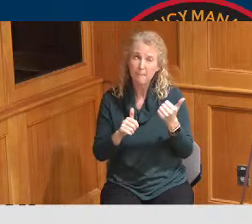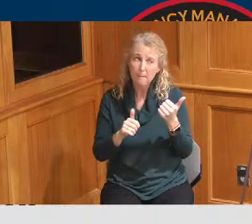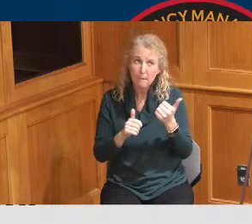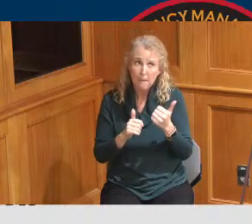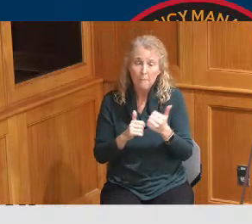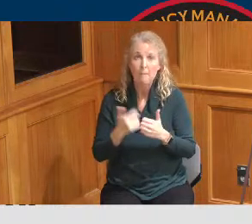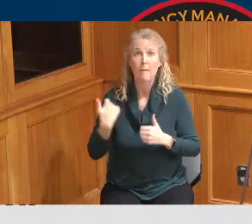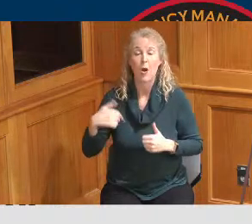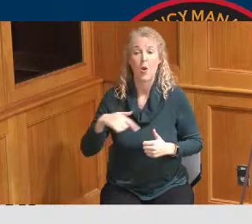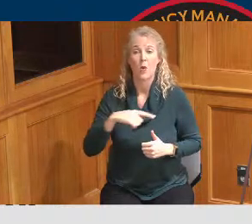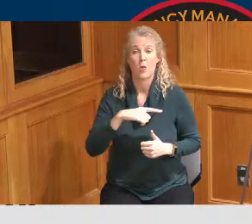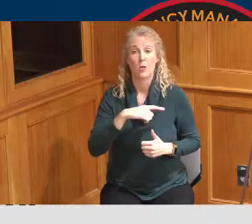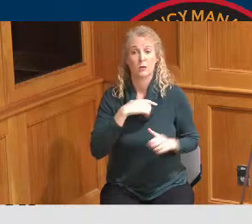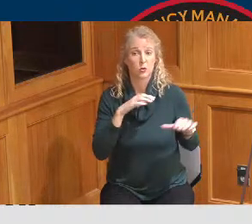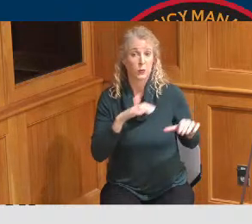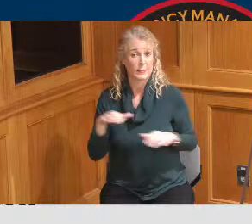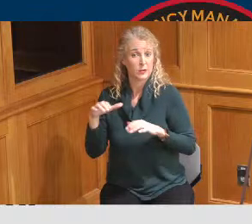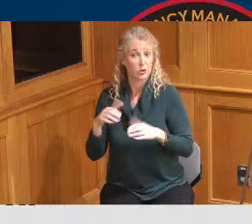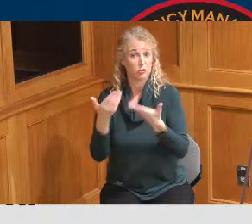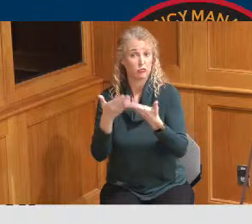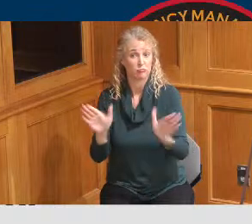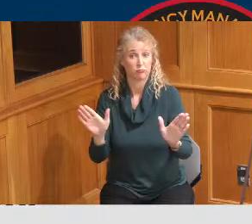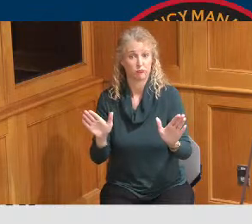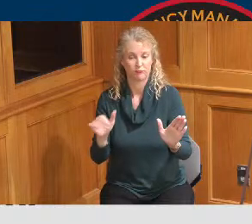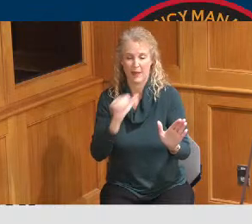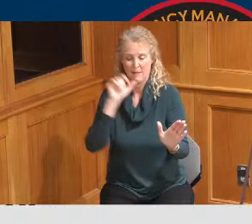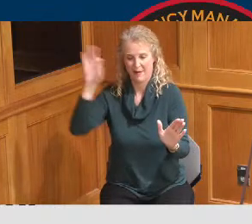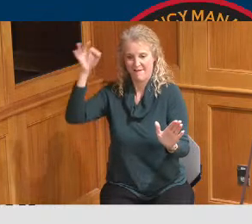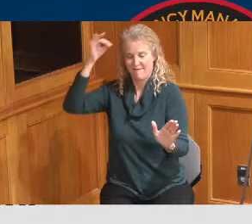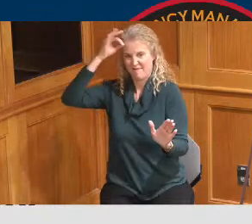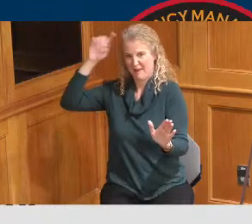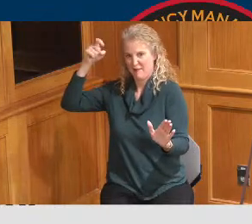and so especially in my room we're we're not the feds we don't have a lot of top secret stuff and